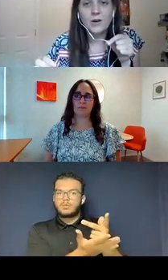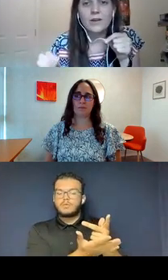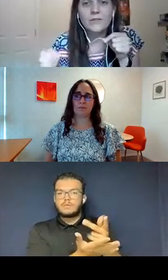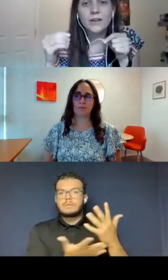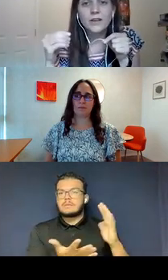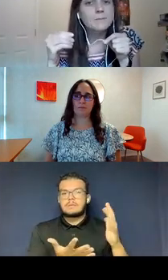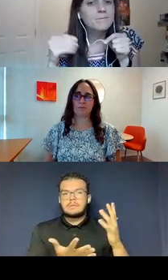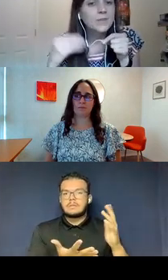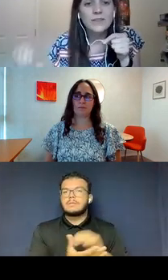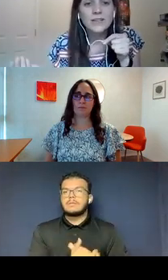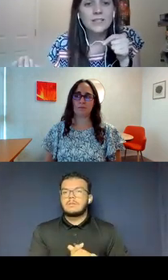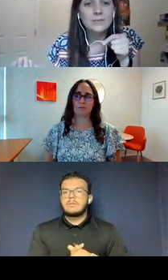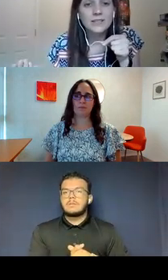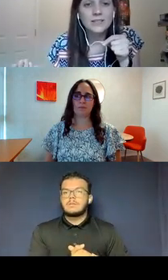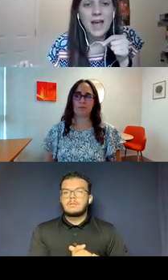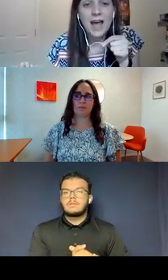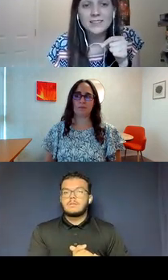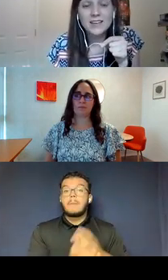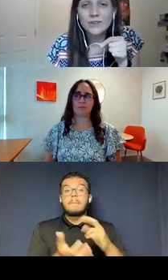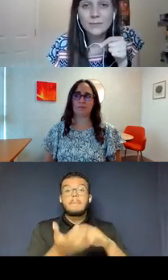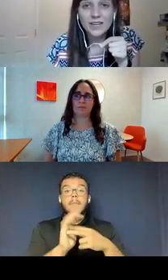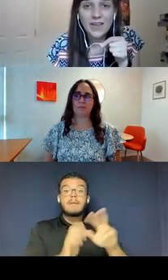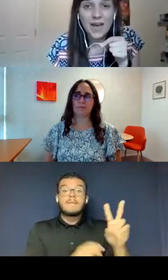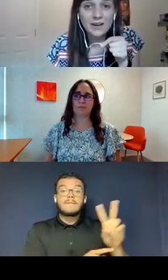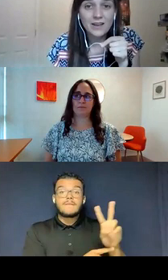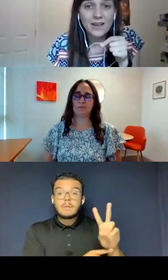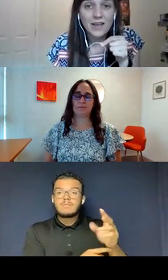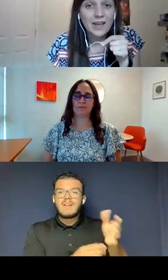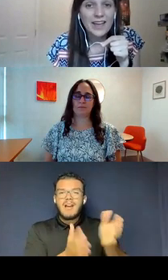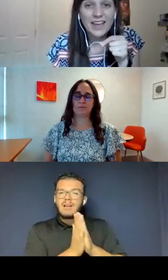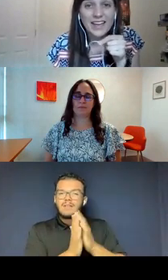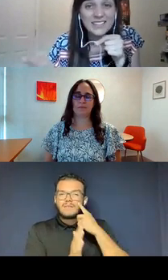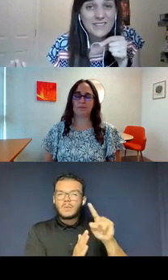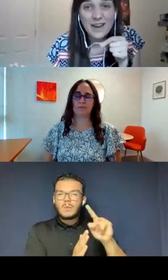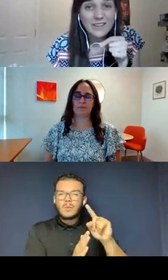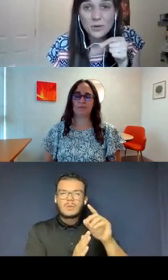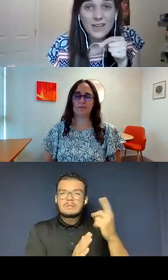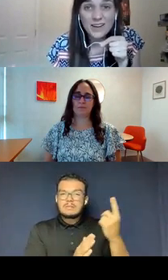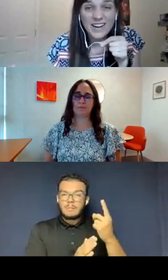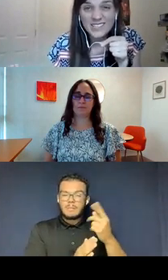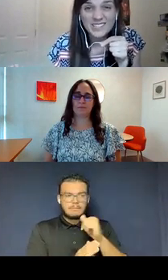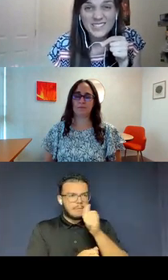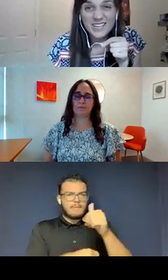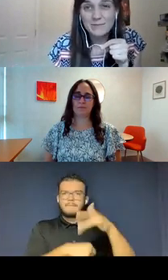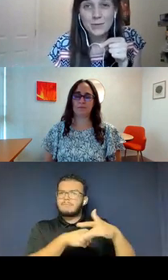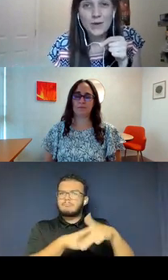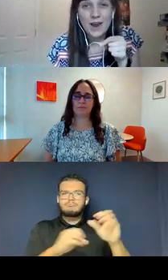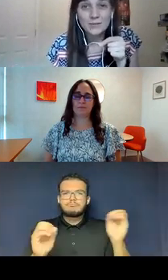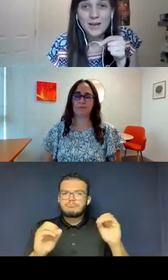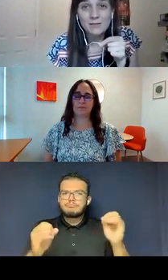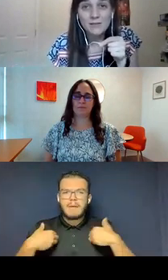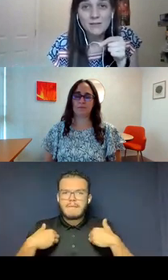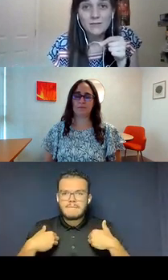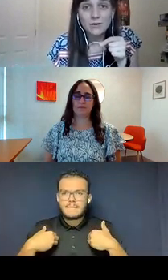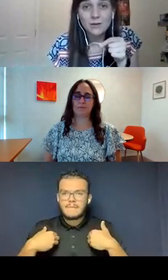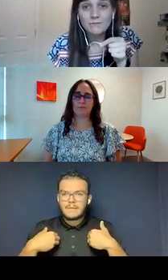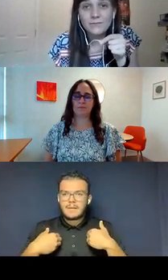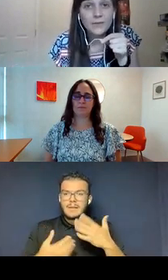So if a victim is asking for something that isn't available at your agency and maybe you have to make a referral,